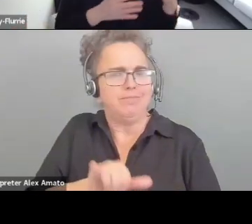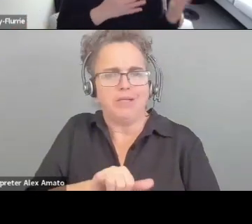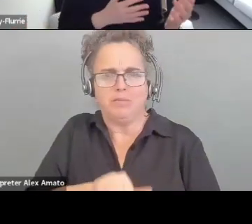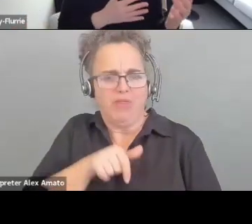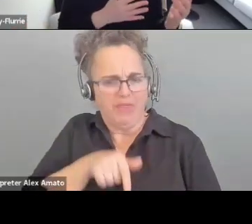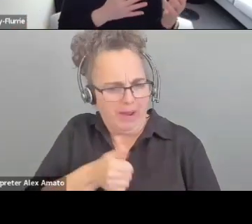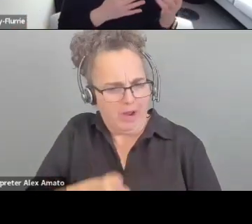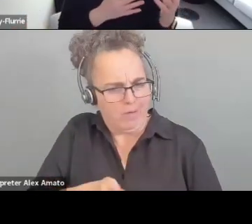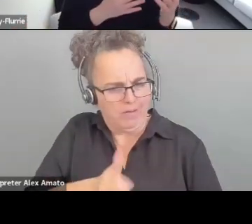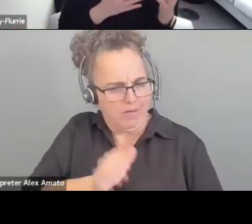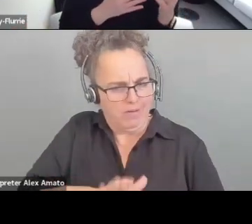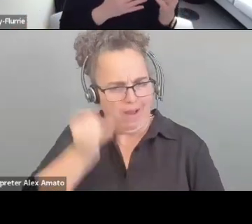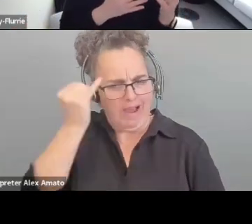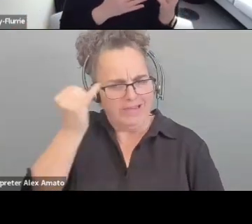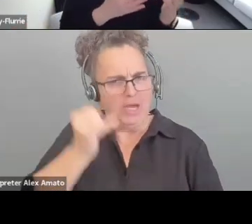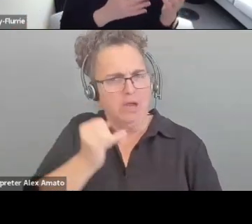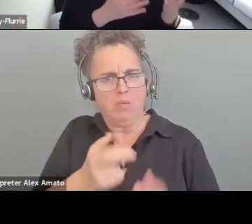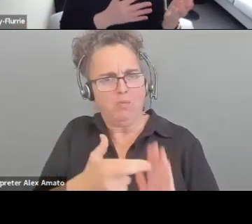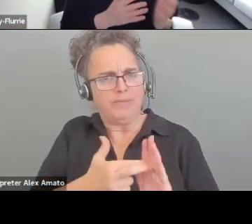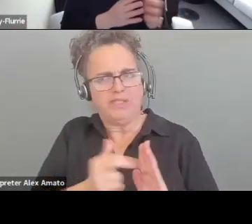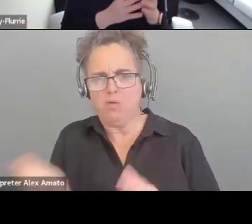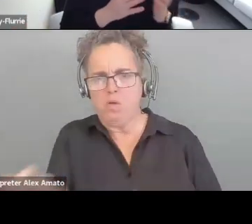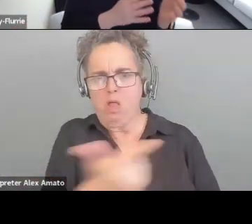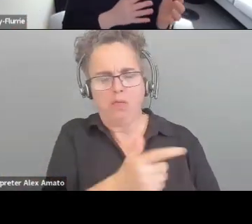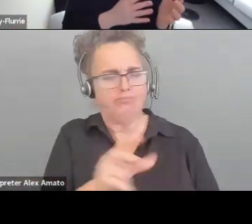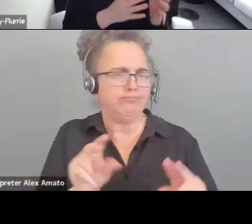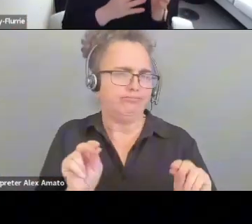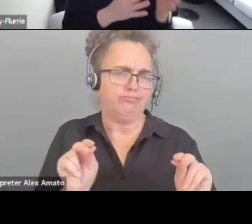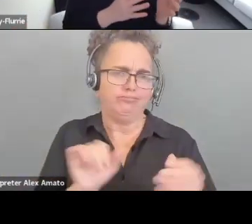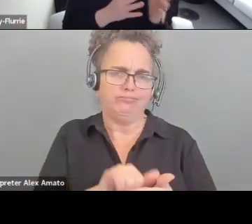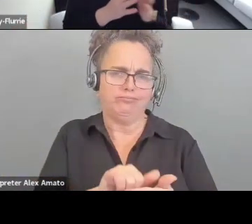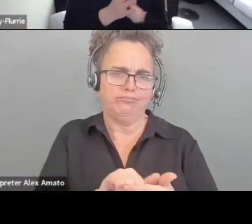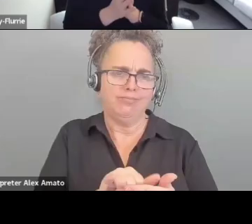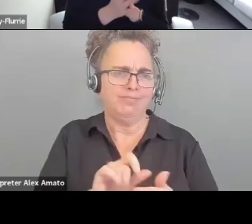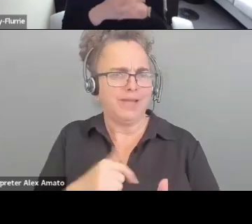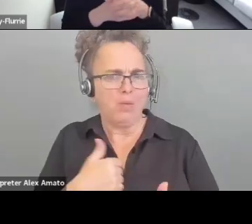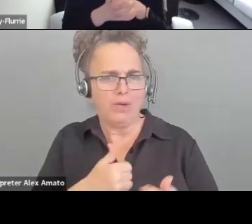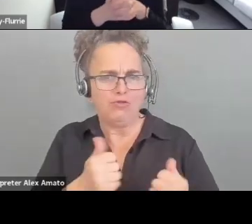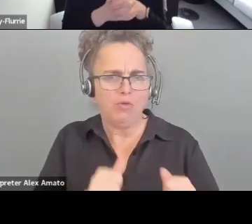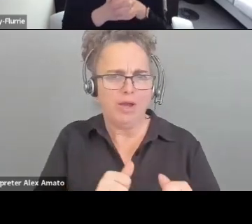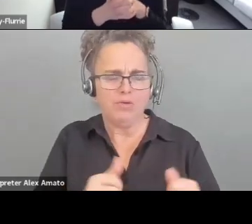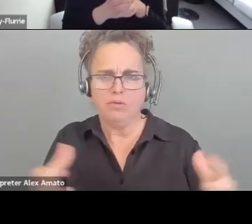And then we partner to work with influence advocate for policies